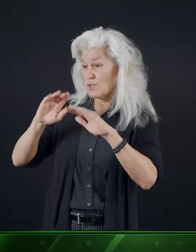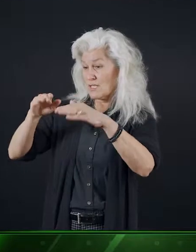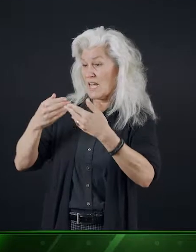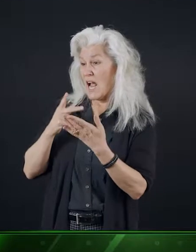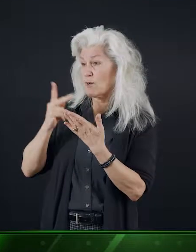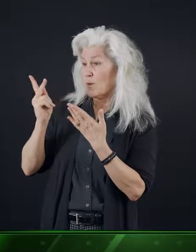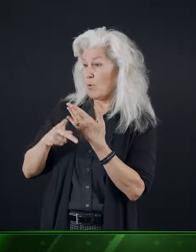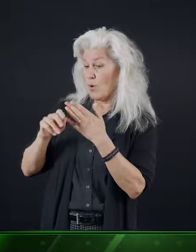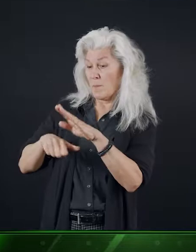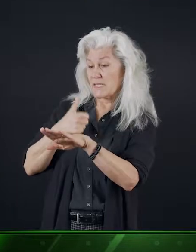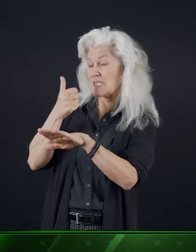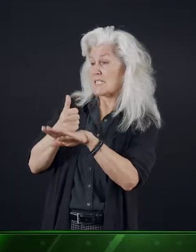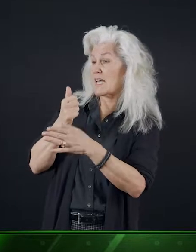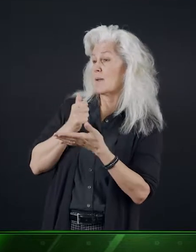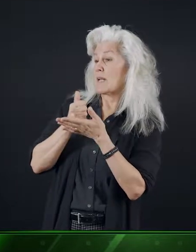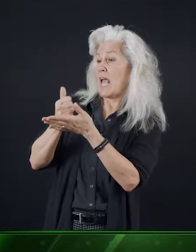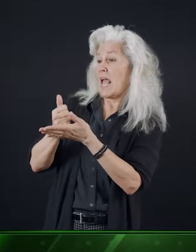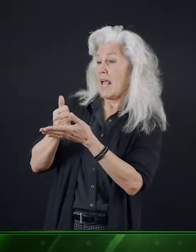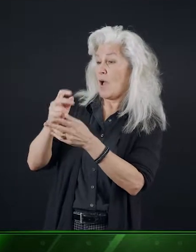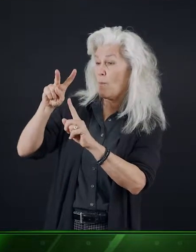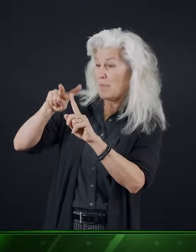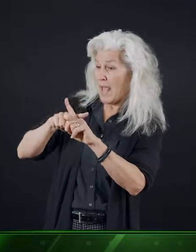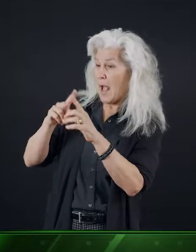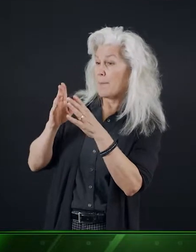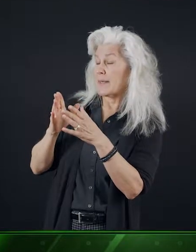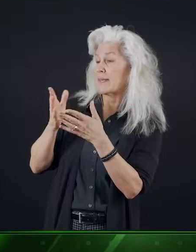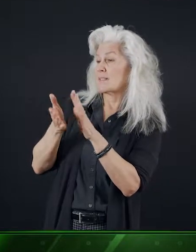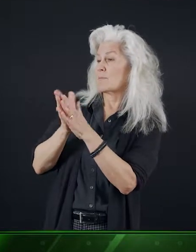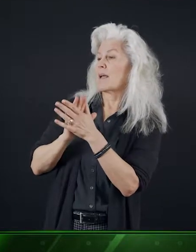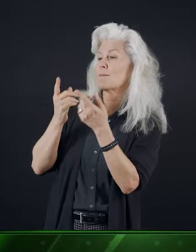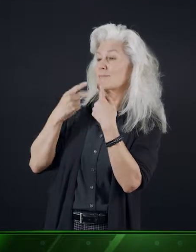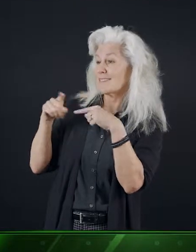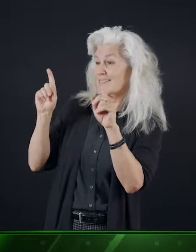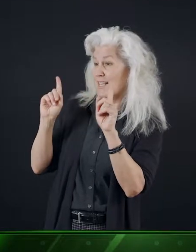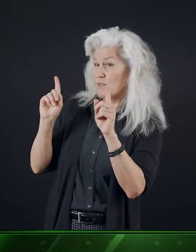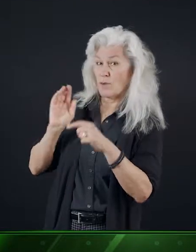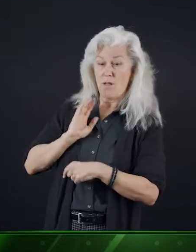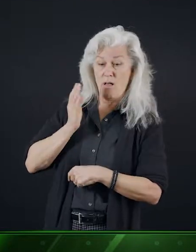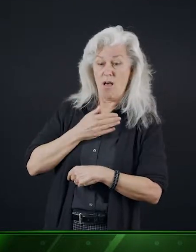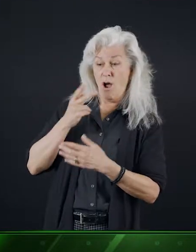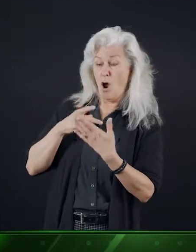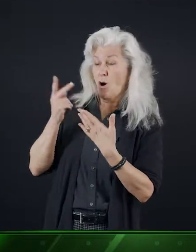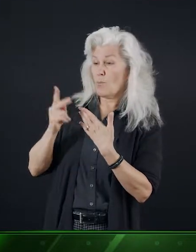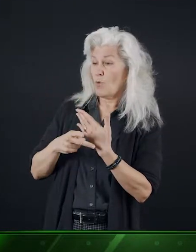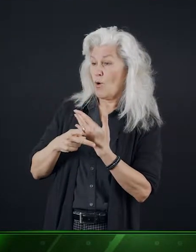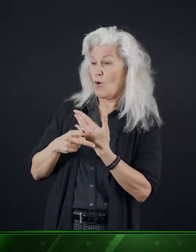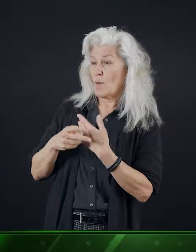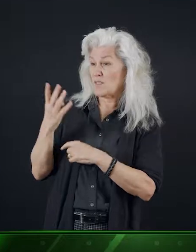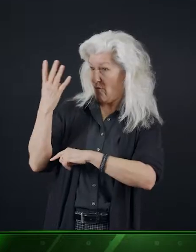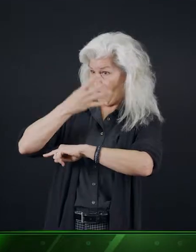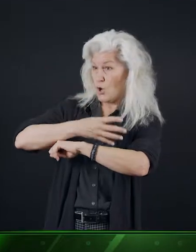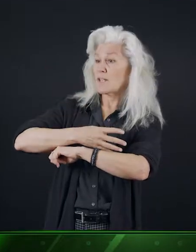has been designed to help our candidates be successful. Our program spans over the course of four days